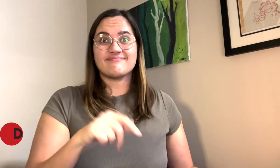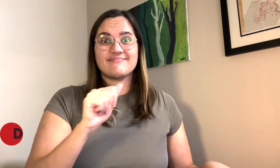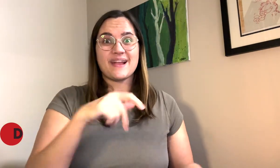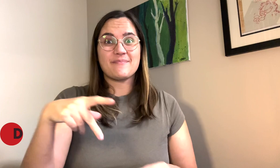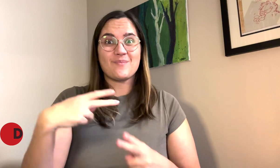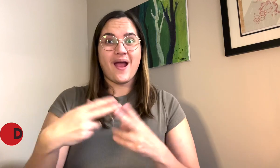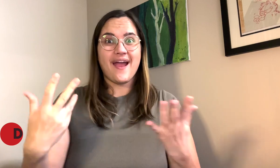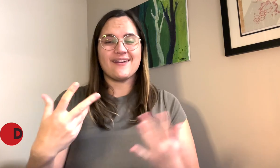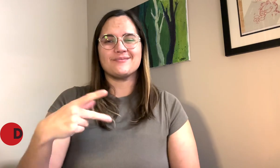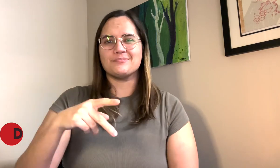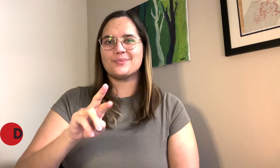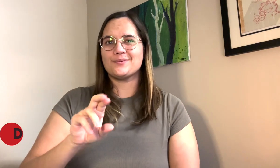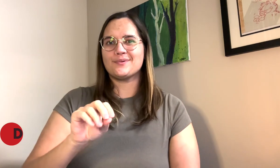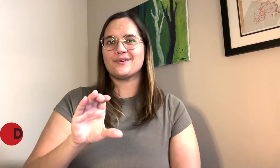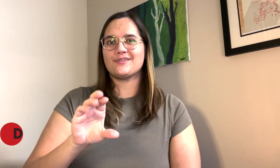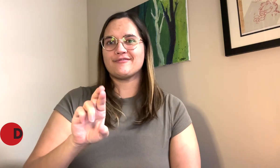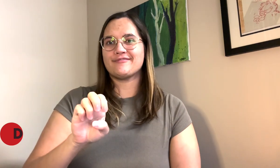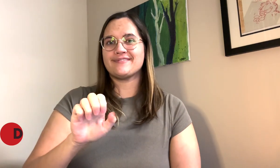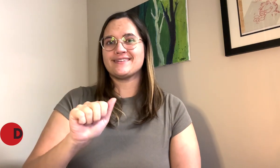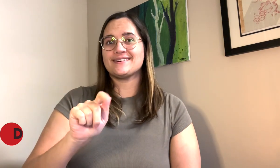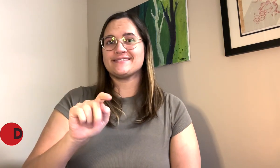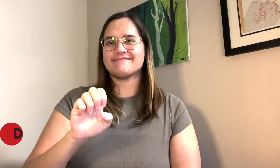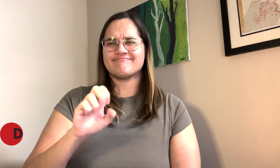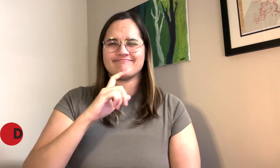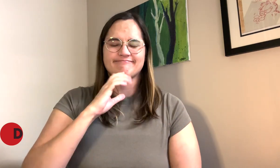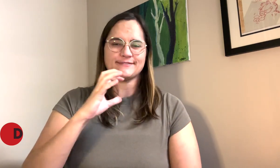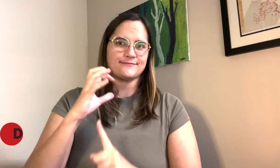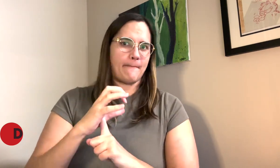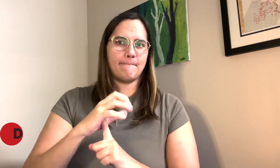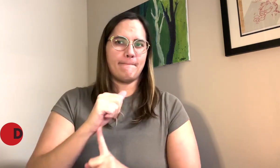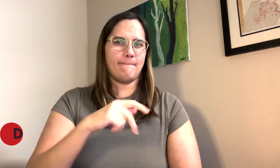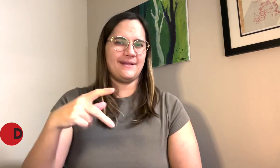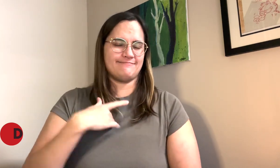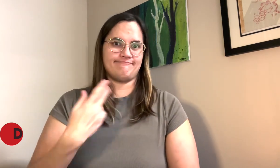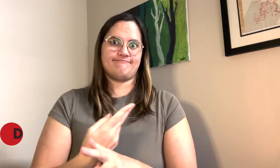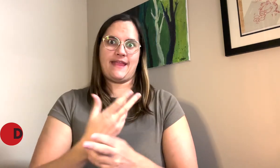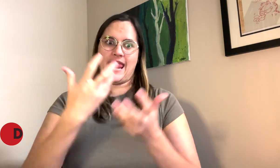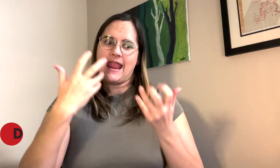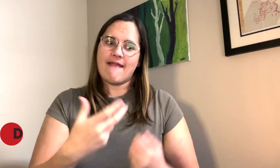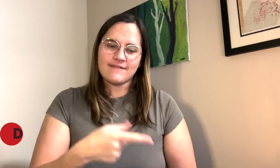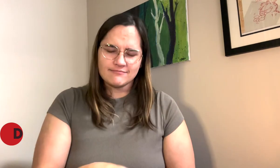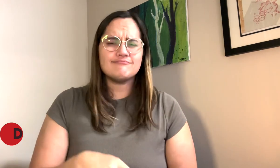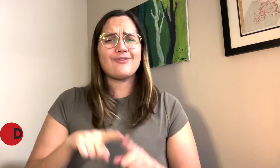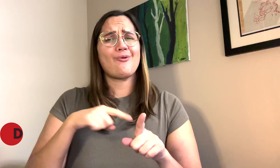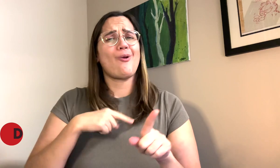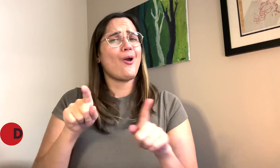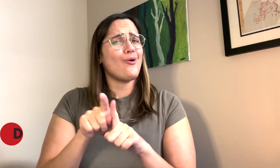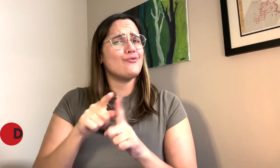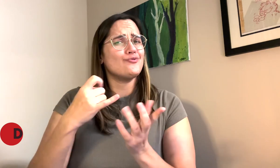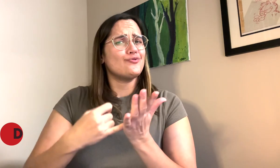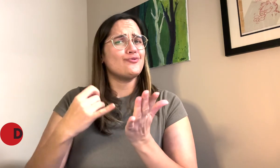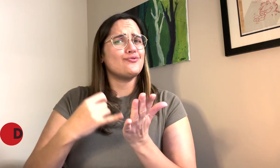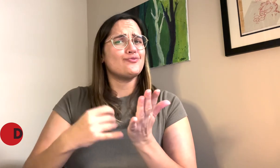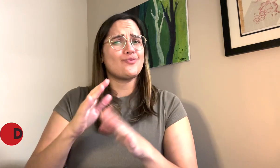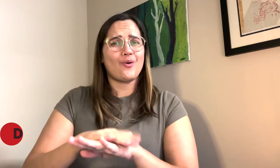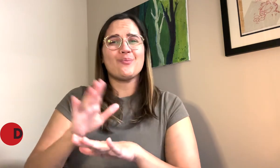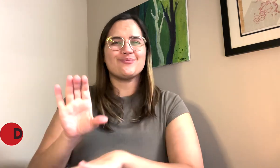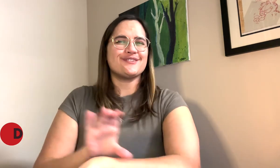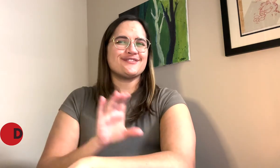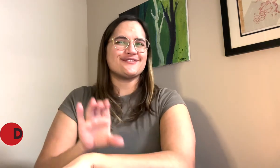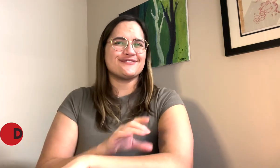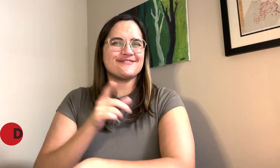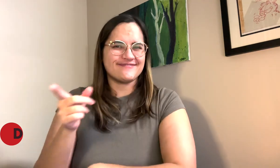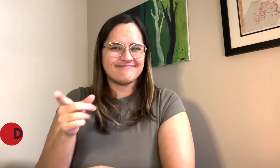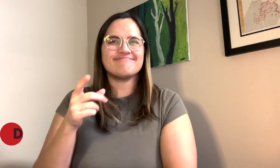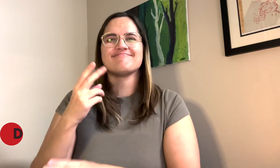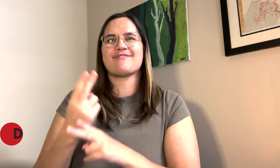This app is called Procreate and it is an amazing app. I use it heavily.